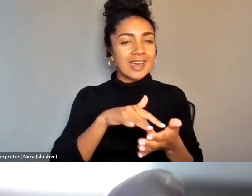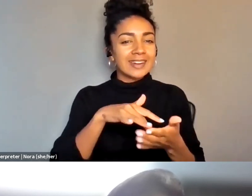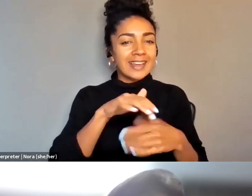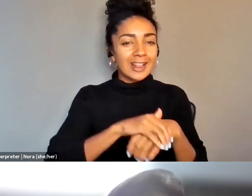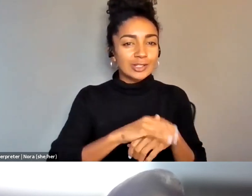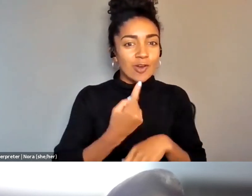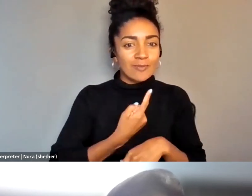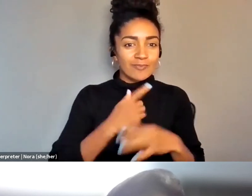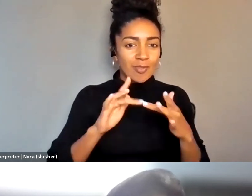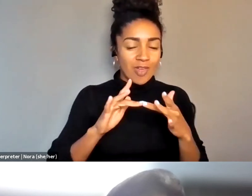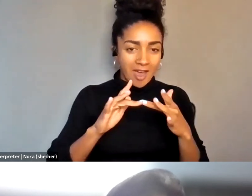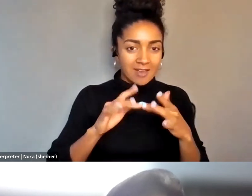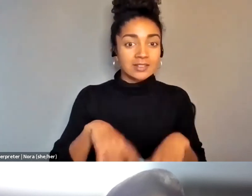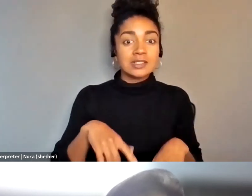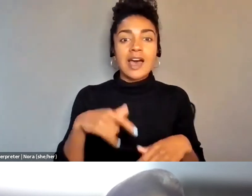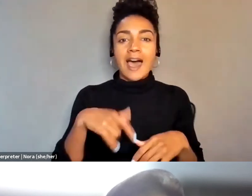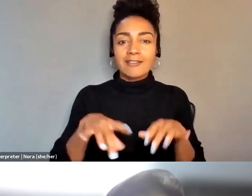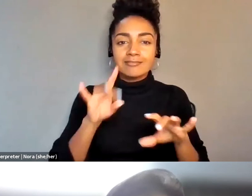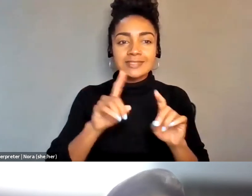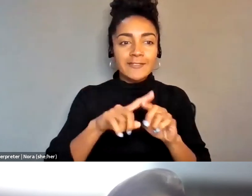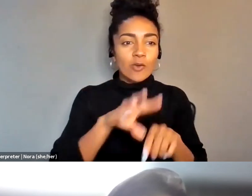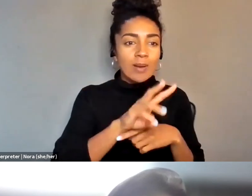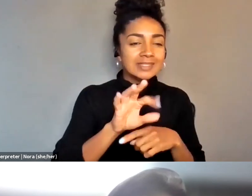Google, Tik Tok that provide lessons for English learners.